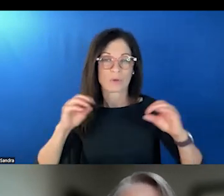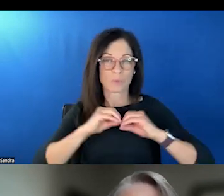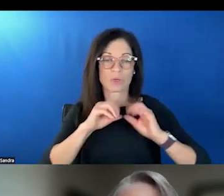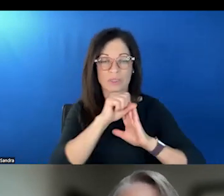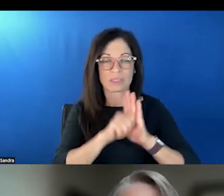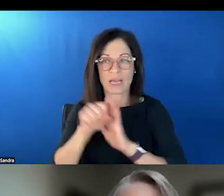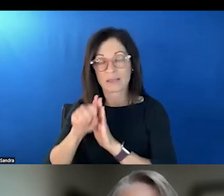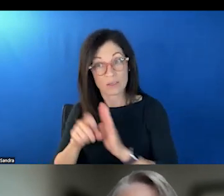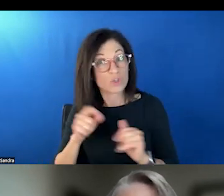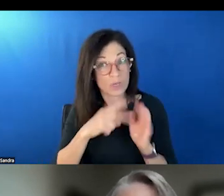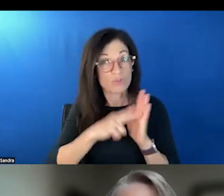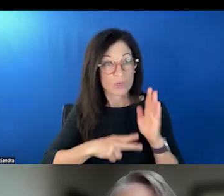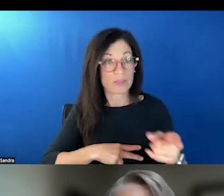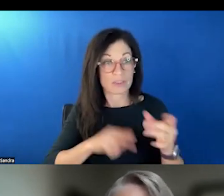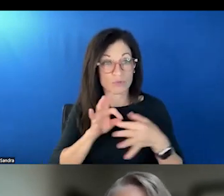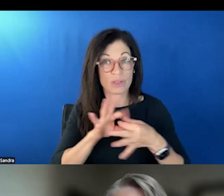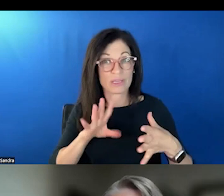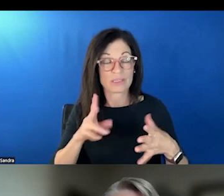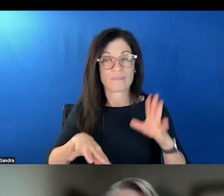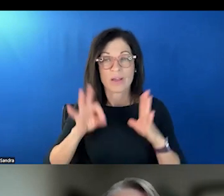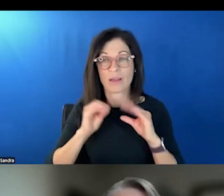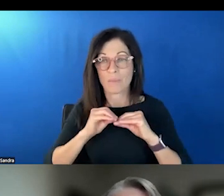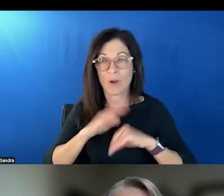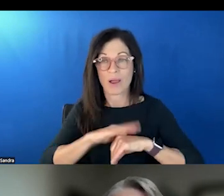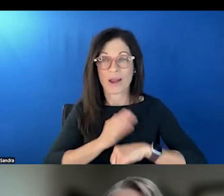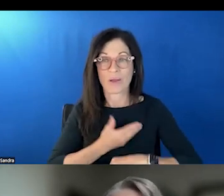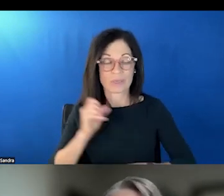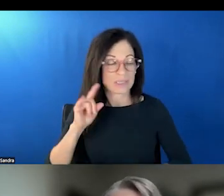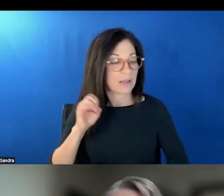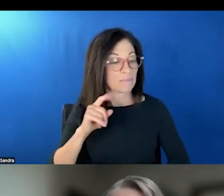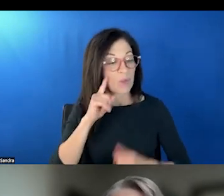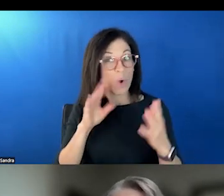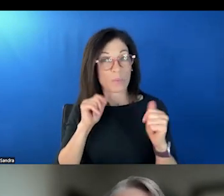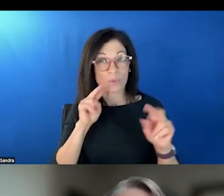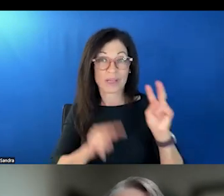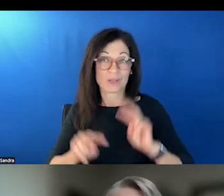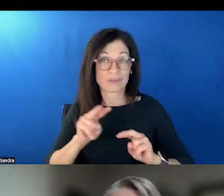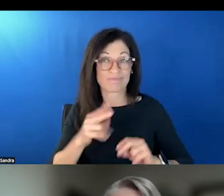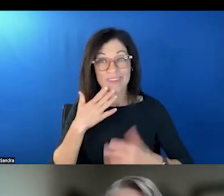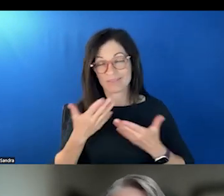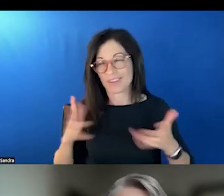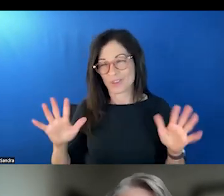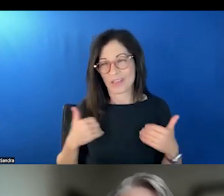YOU CAN READ THE RELEASE AND FIND OUT MORE ABOUT IT ON OUR SITE. HOPE YOU TAKE A LOOK. THANK YOU.